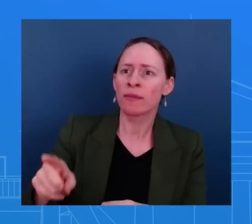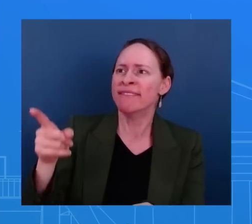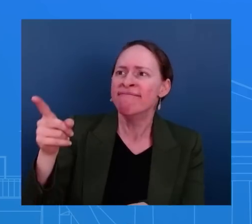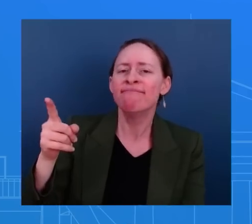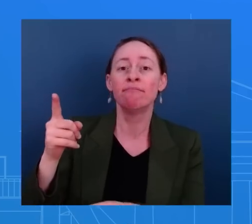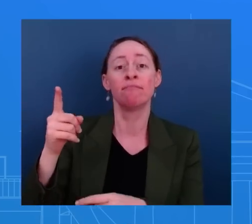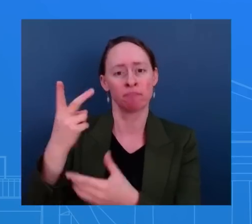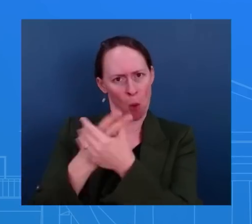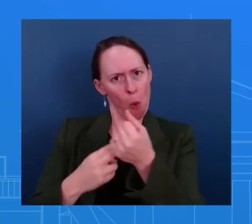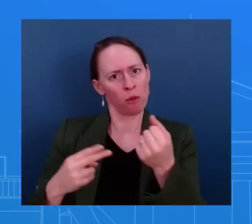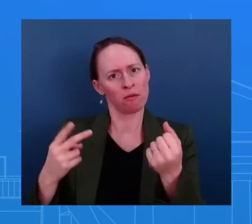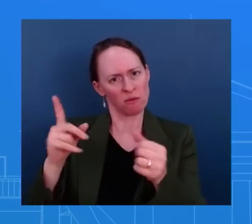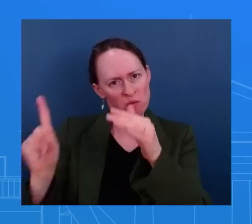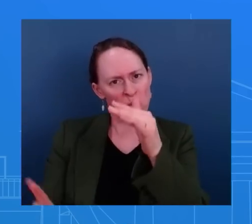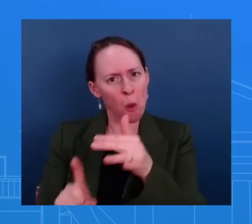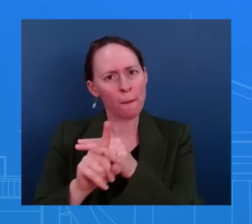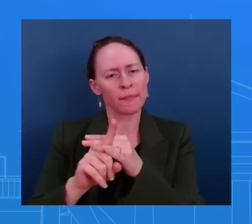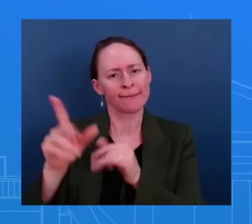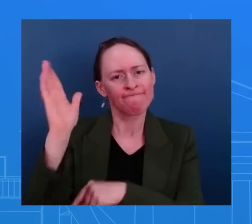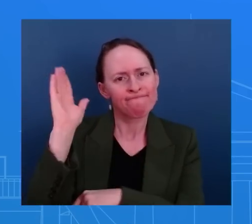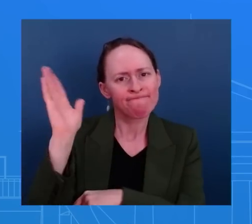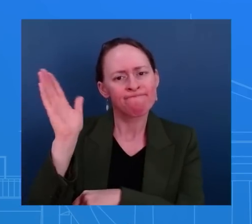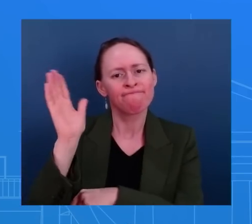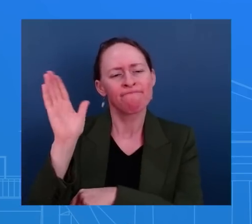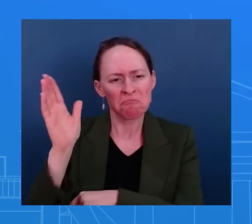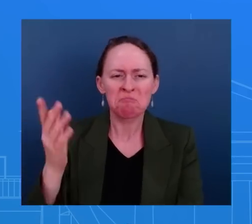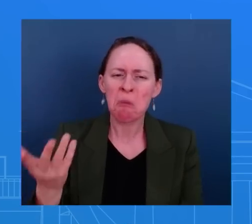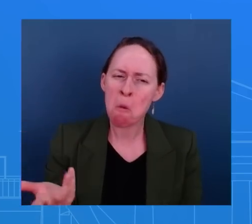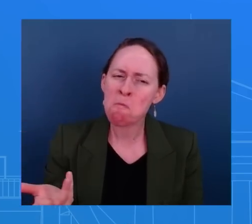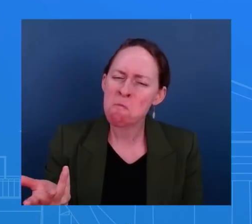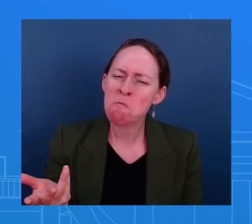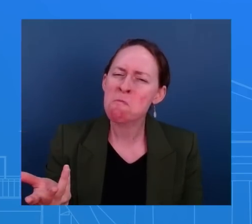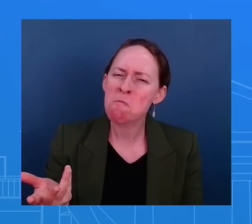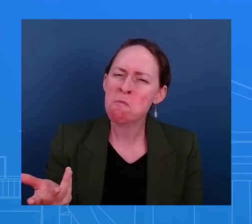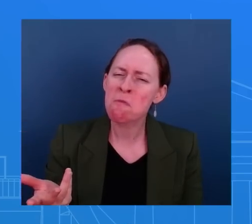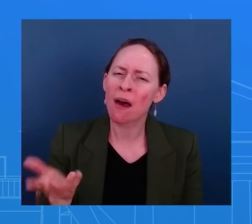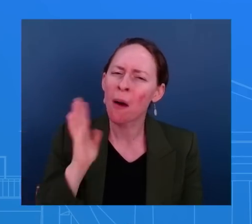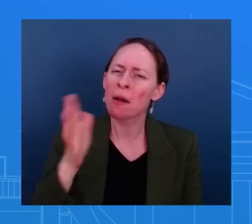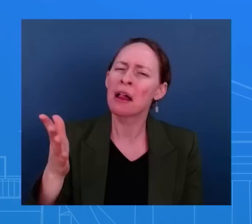I would expect that that will be continuing in the last several months of this administration.